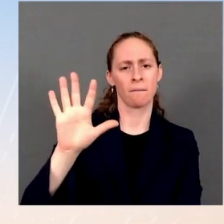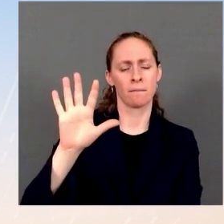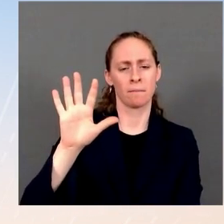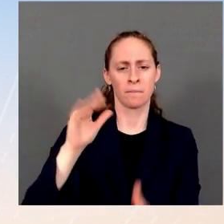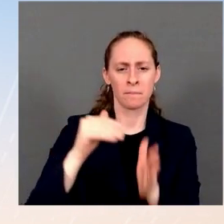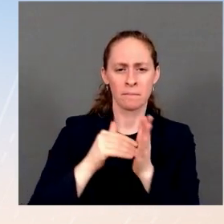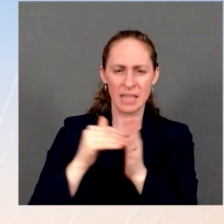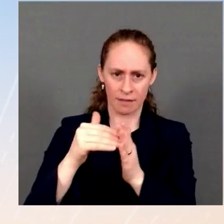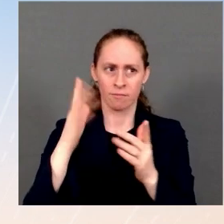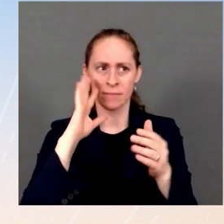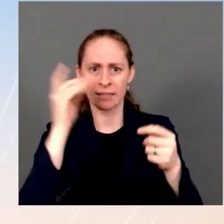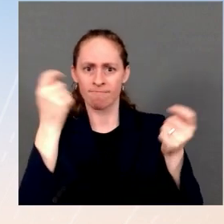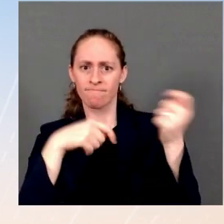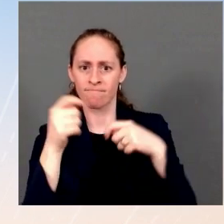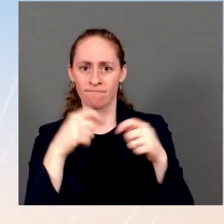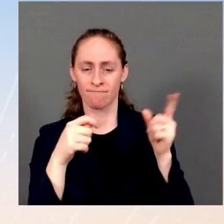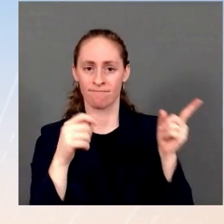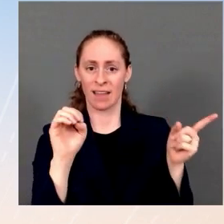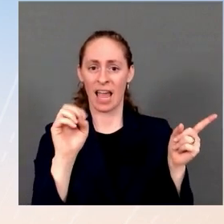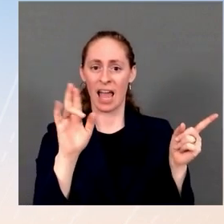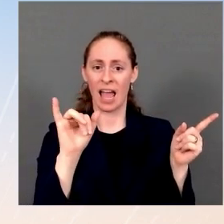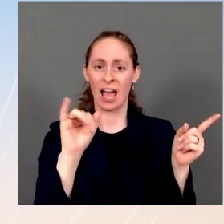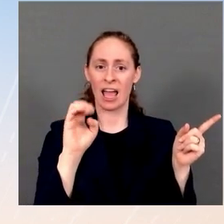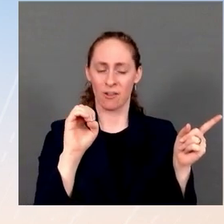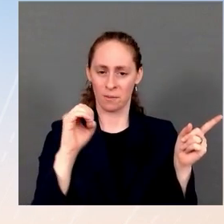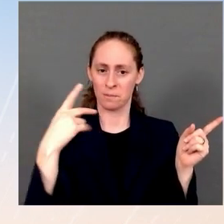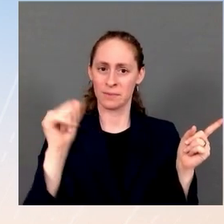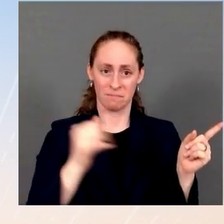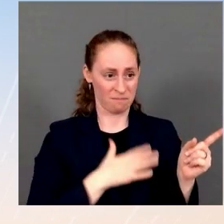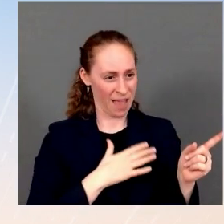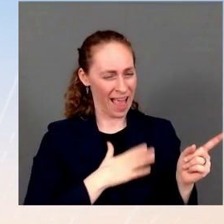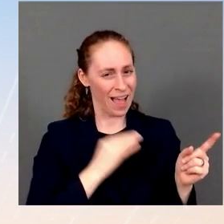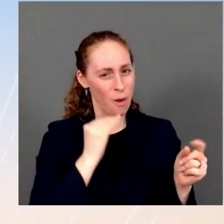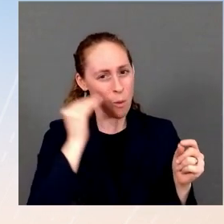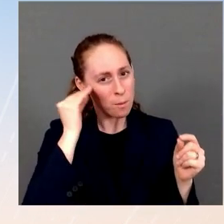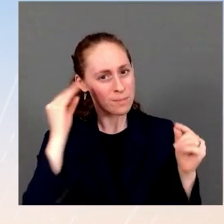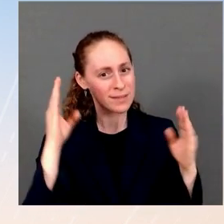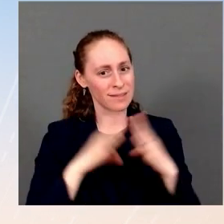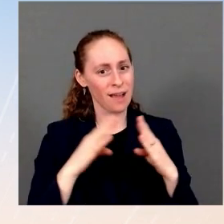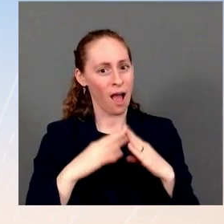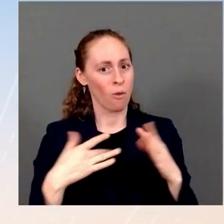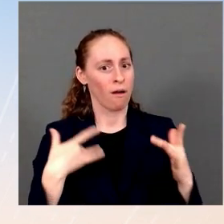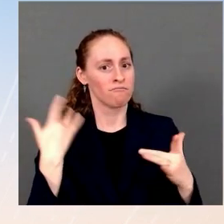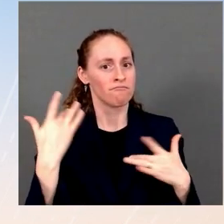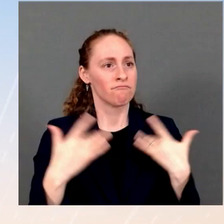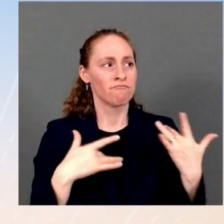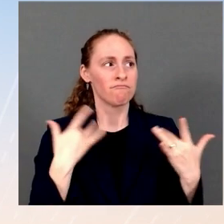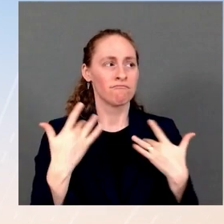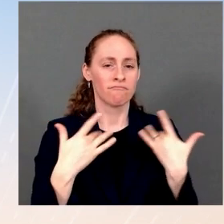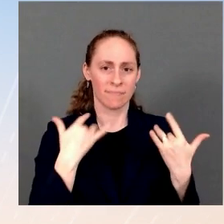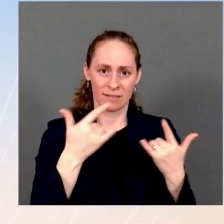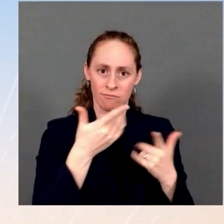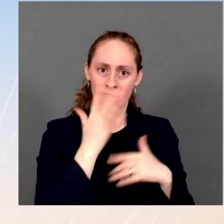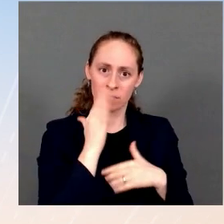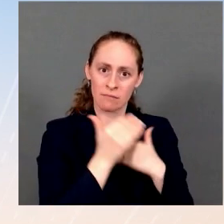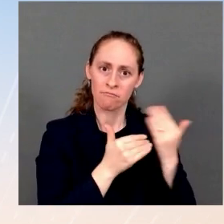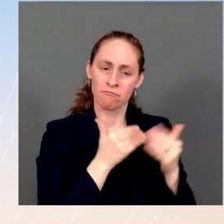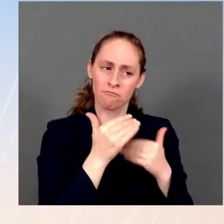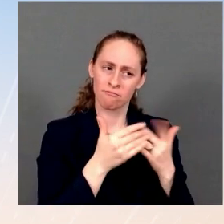that they've got in the community. So, one, we are seeing folks sprinting in this direction right now, right away. The second thing --